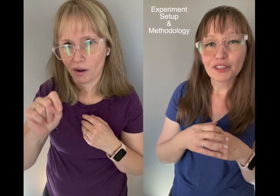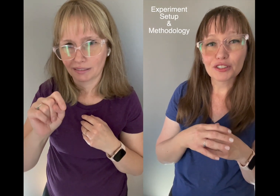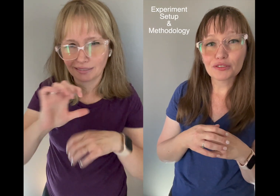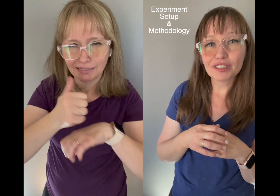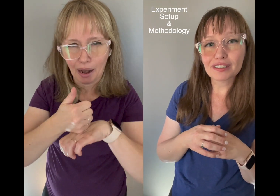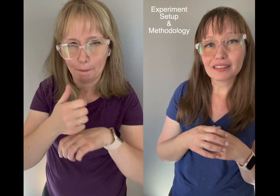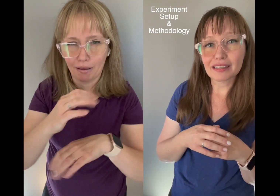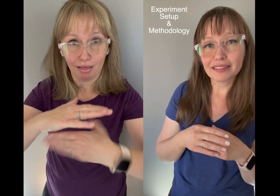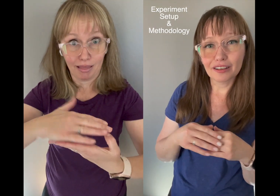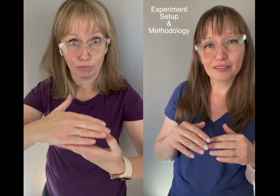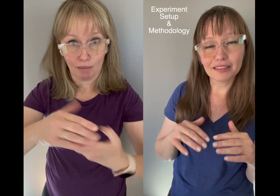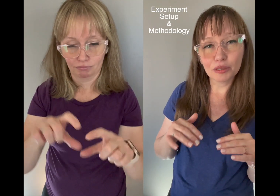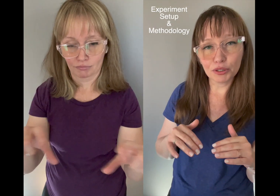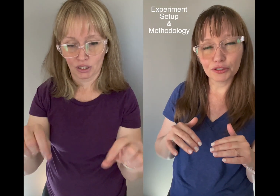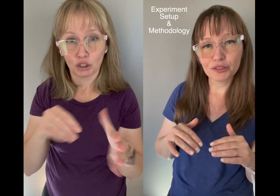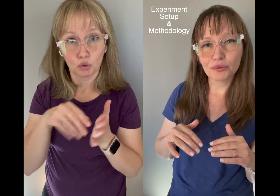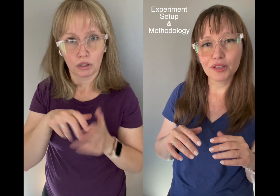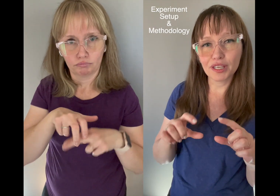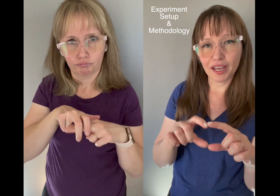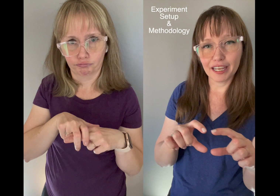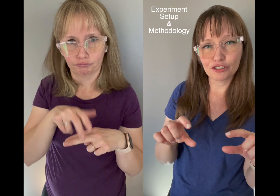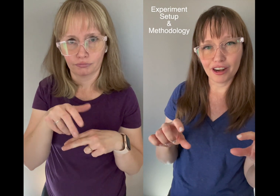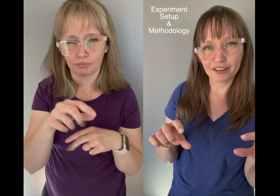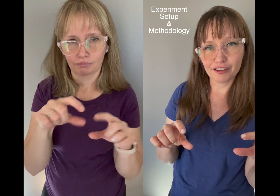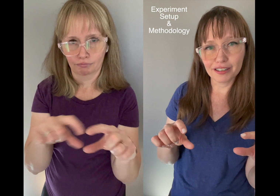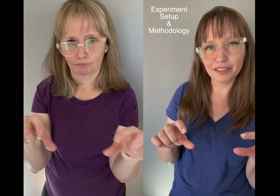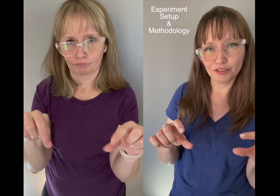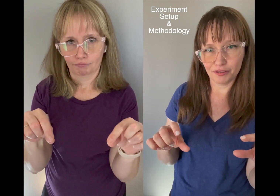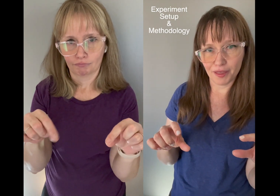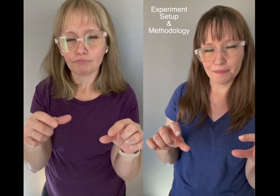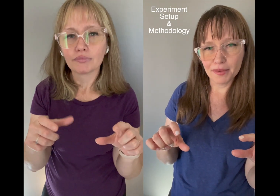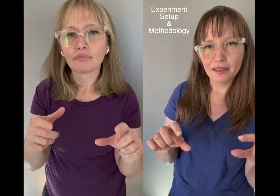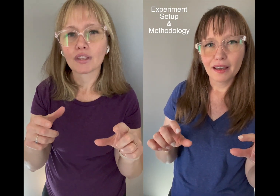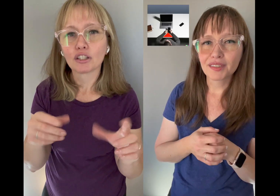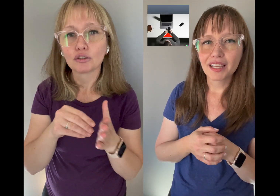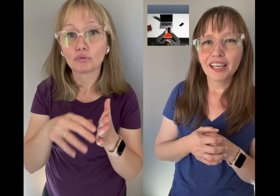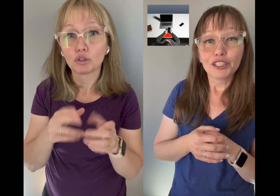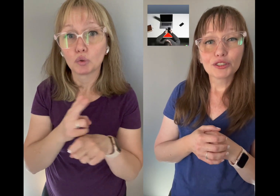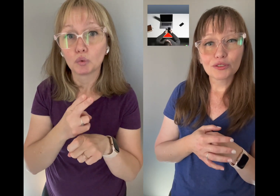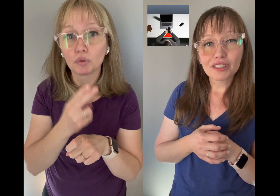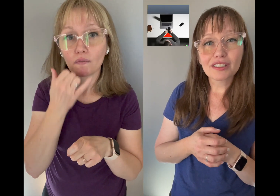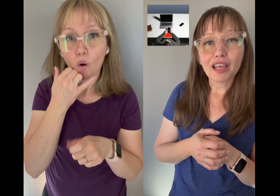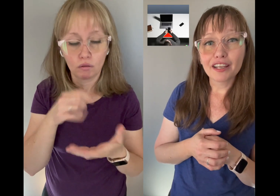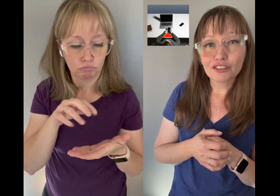the students sat down at the computer with the eye gaze tracker in front of them students entered